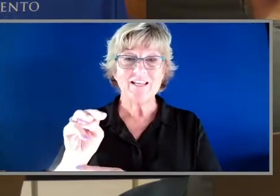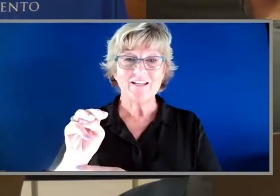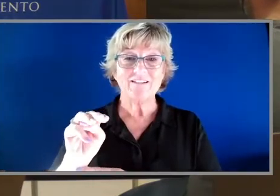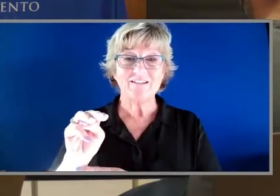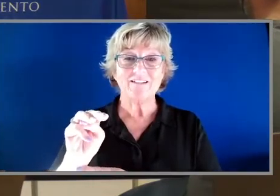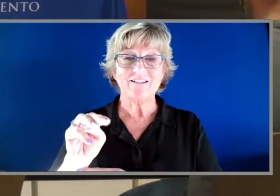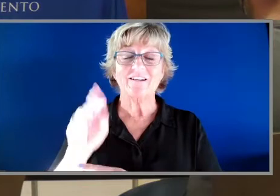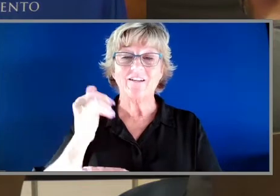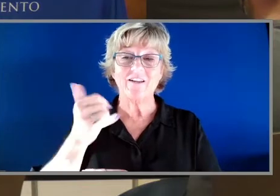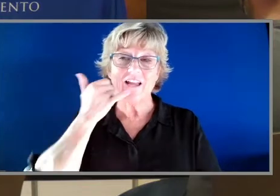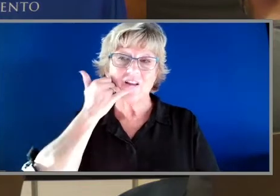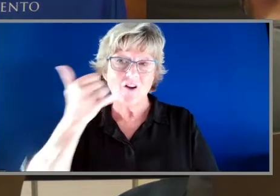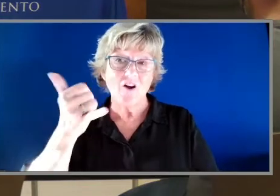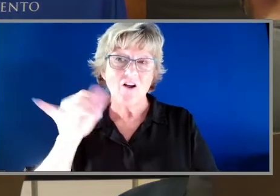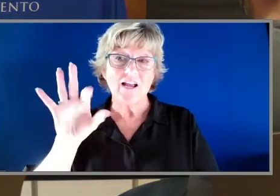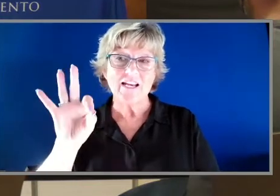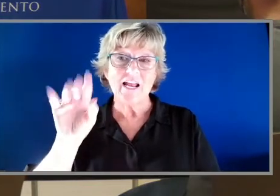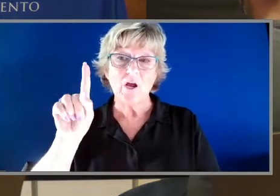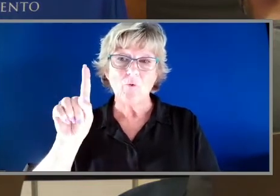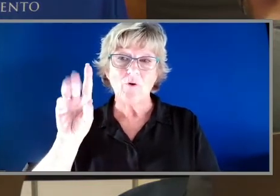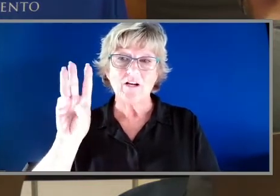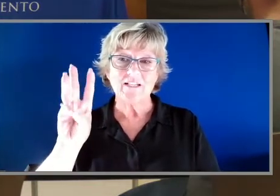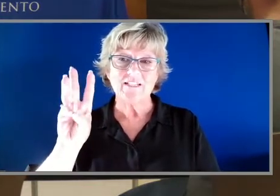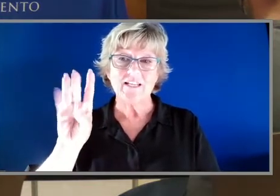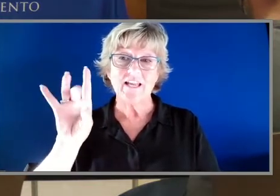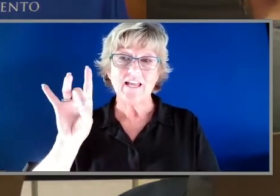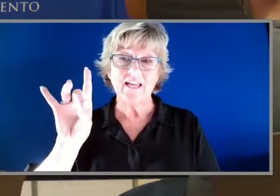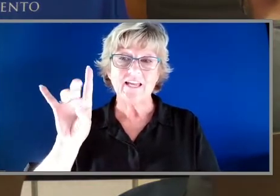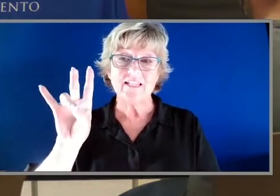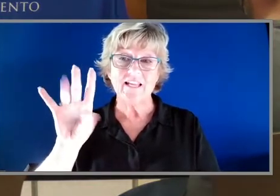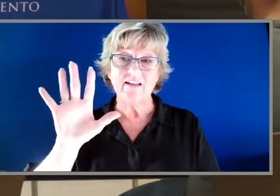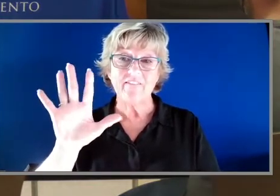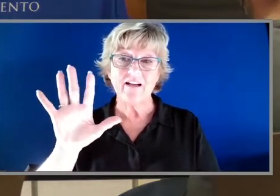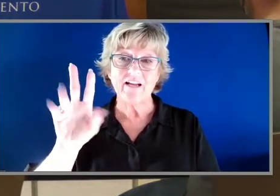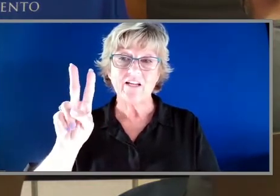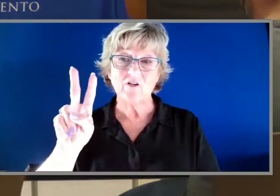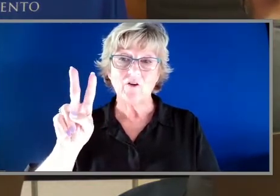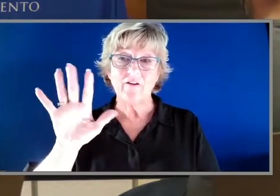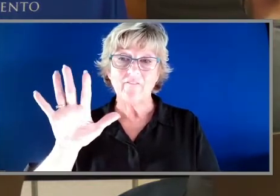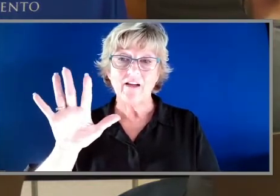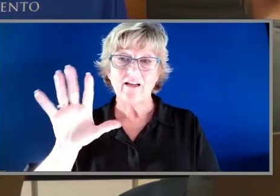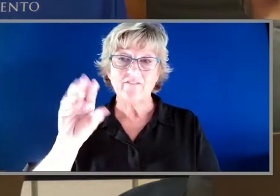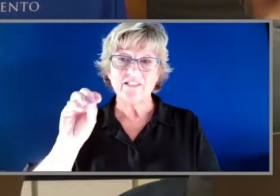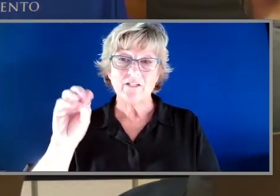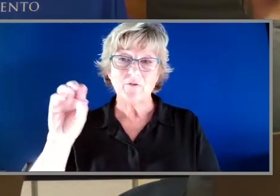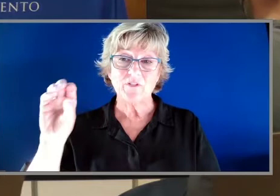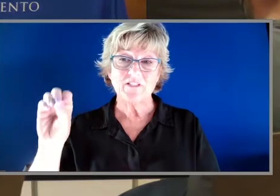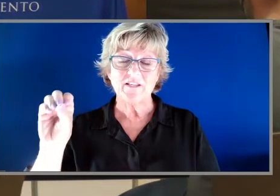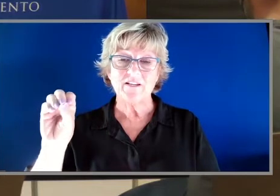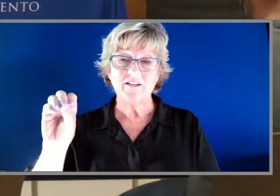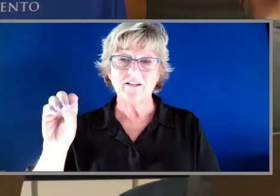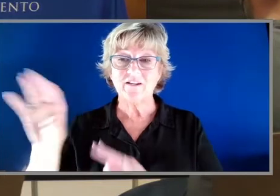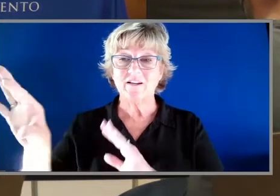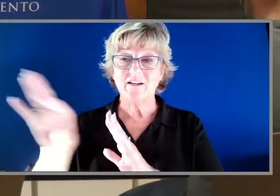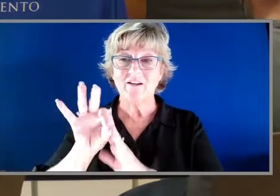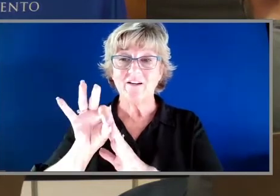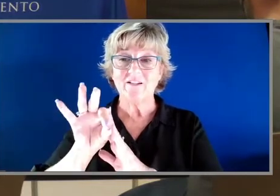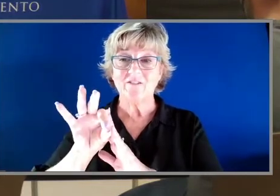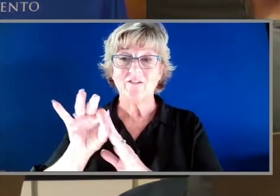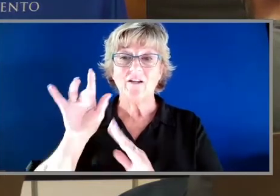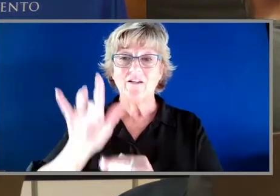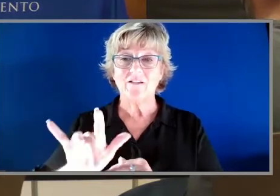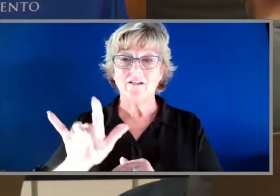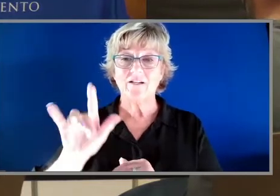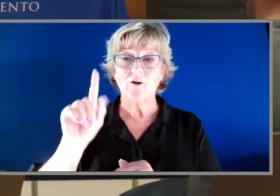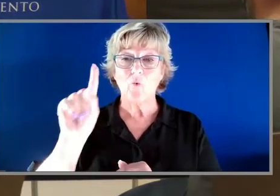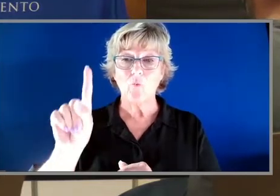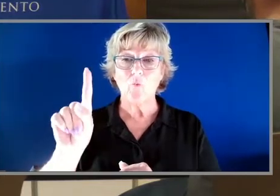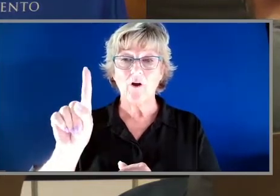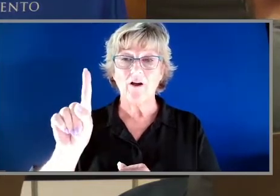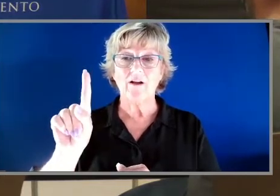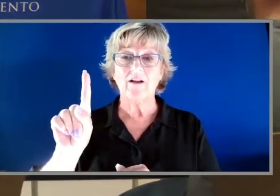Studio: If you want to participate by phone please call 916-875-2500 and choose option one to be placed into the queue.